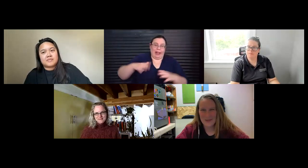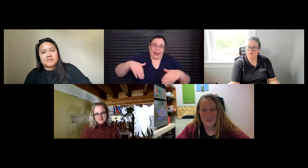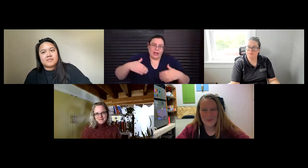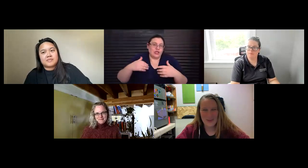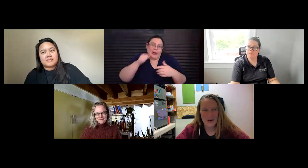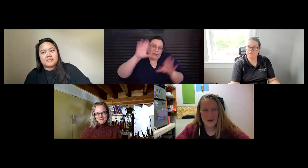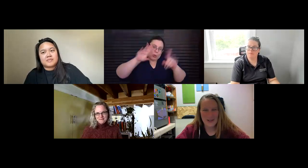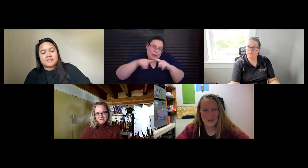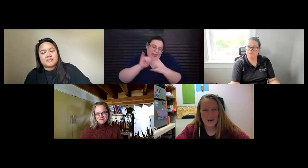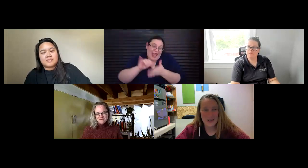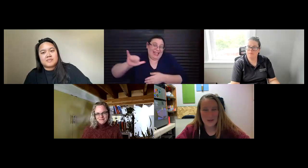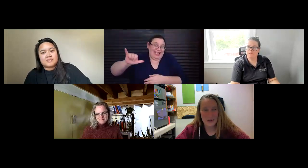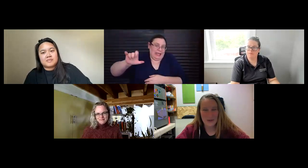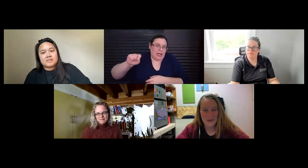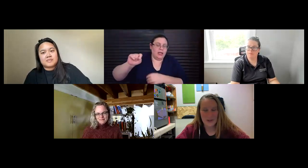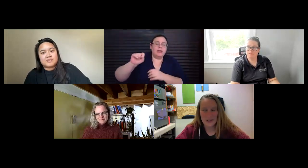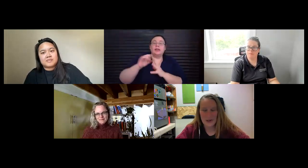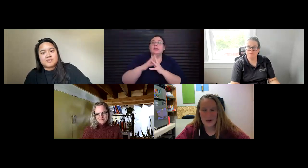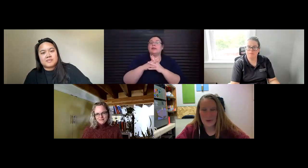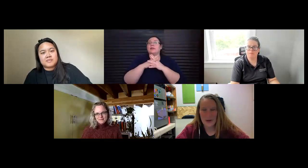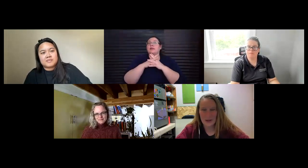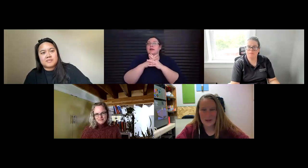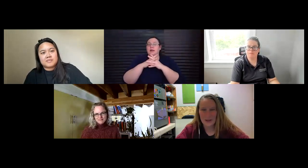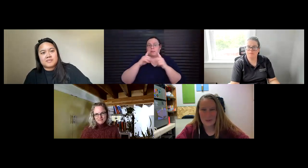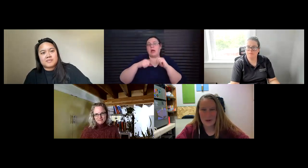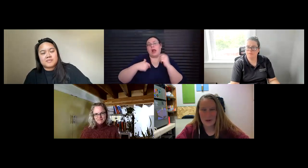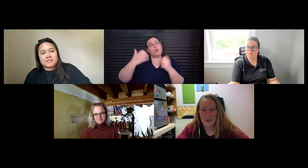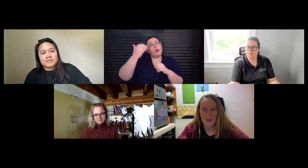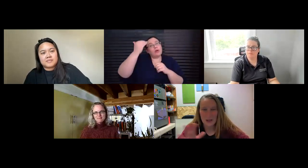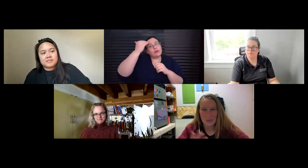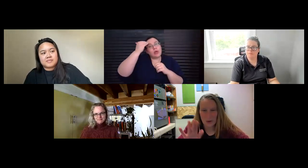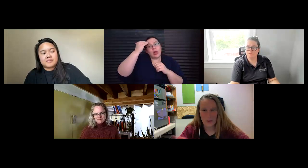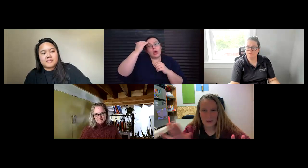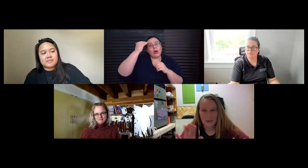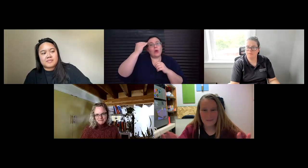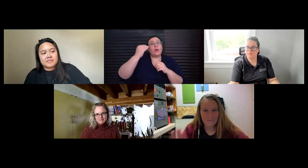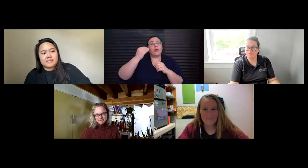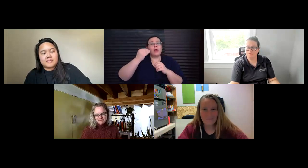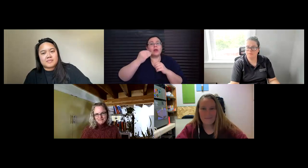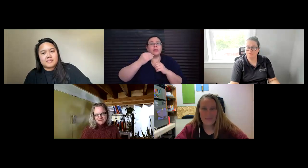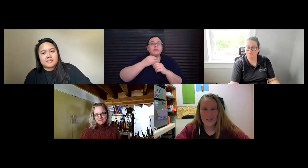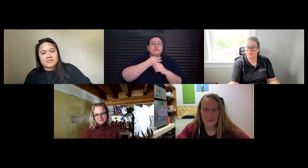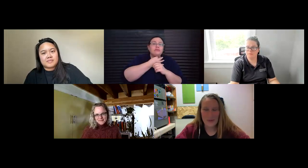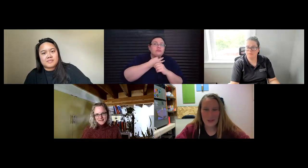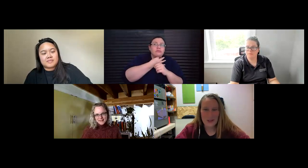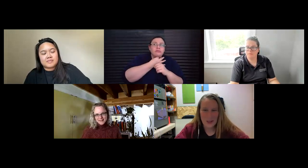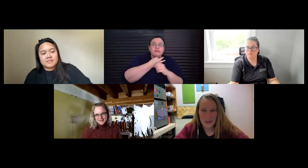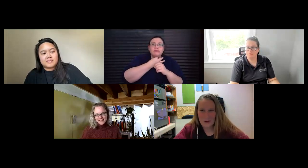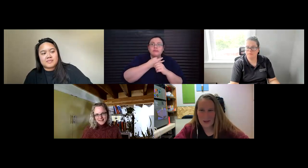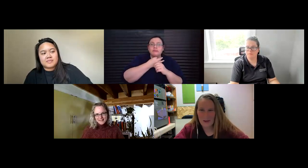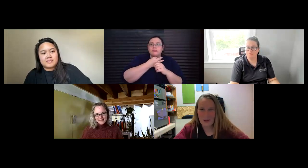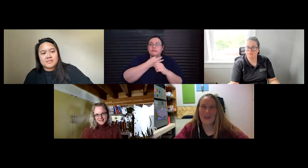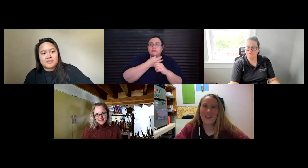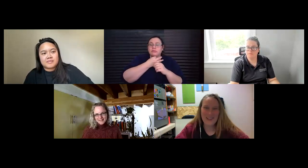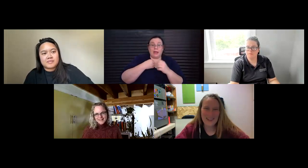But I do want to know and I'm curious being in good standing with everything.